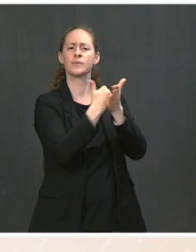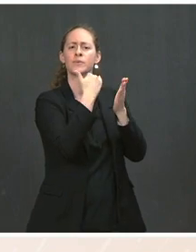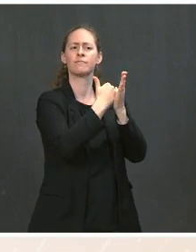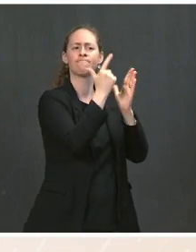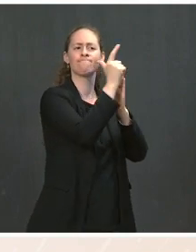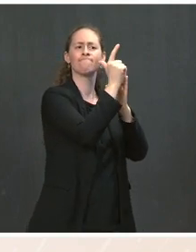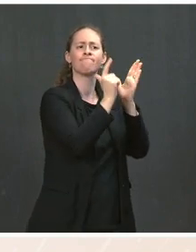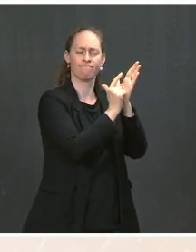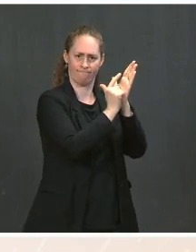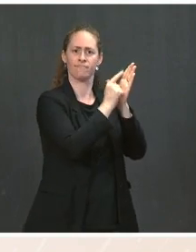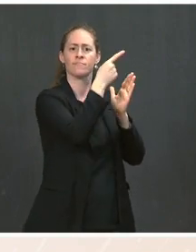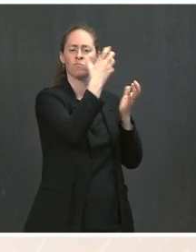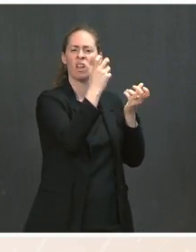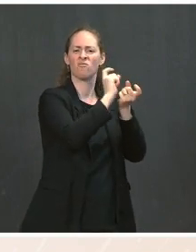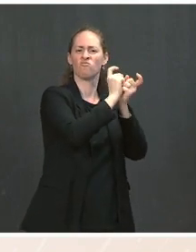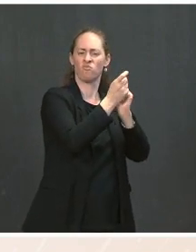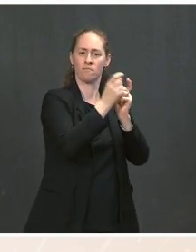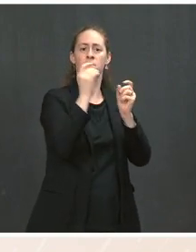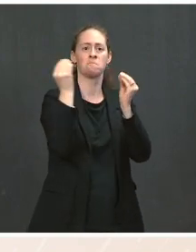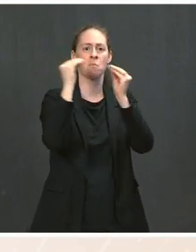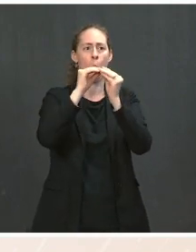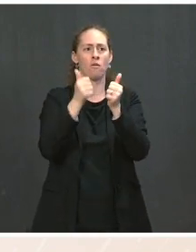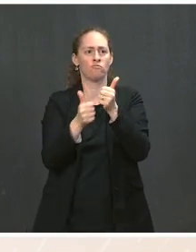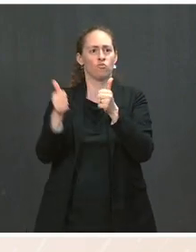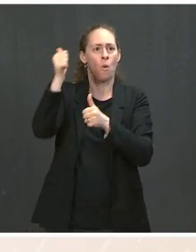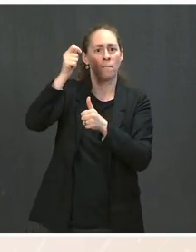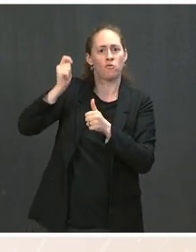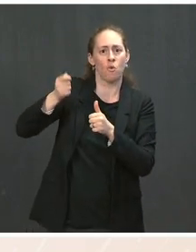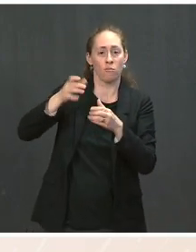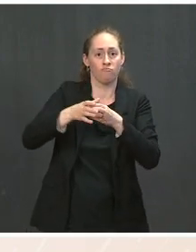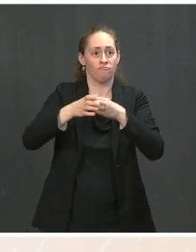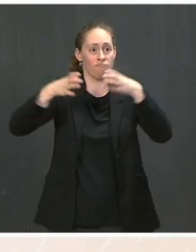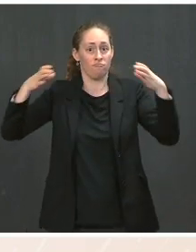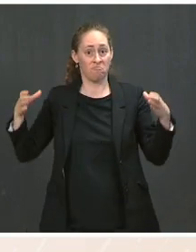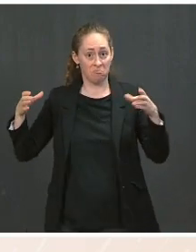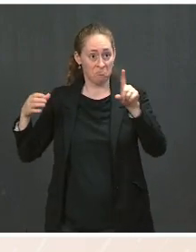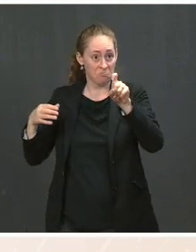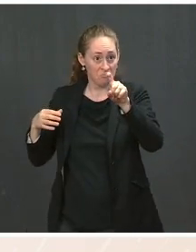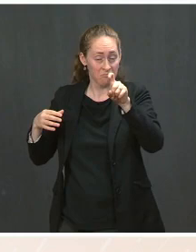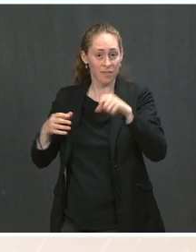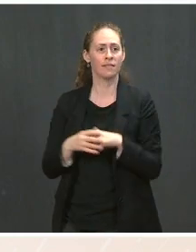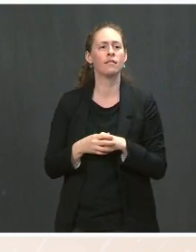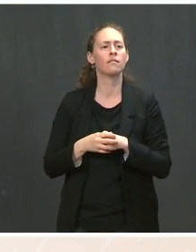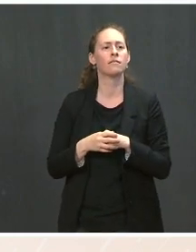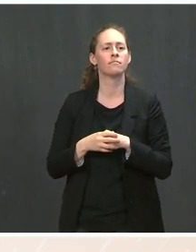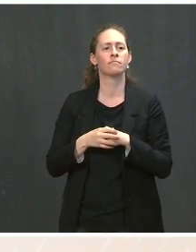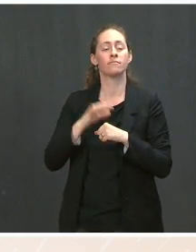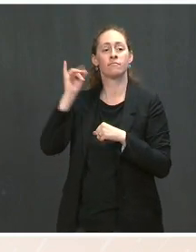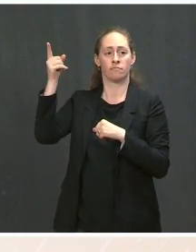the President signed an executive order creating the bipartisan commission on the Supreme Court of the United States --